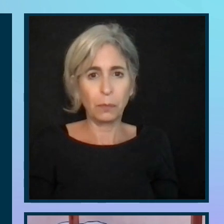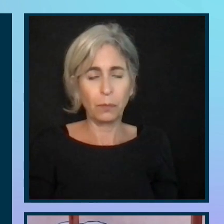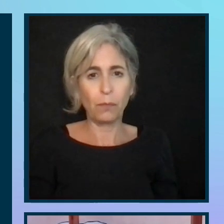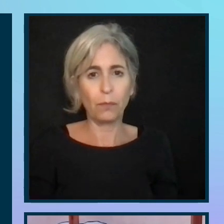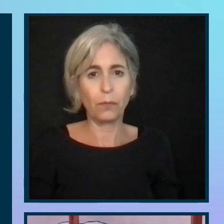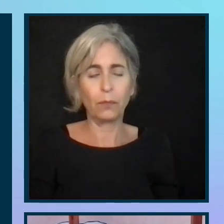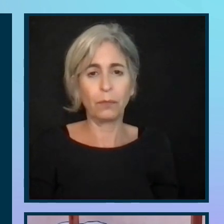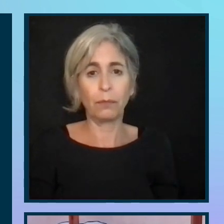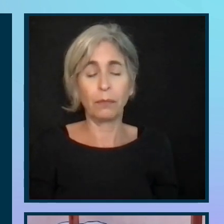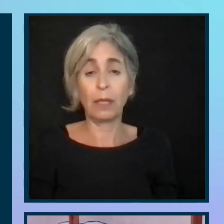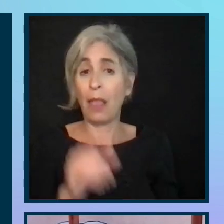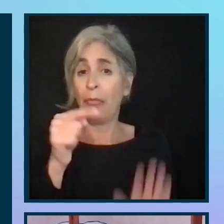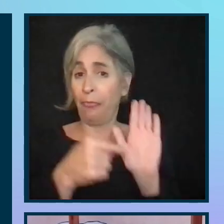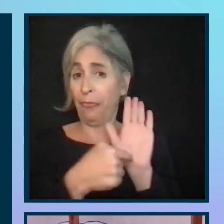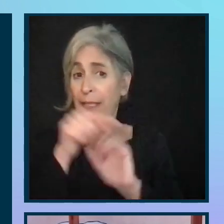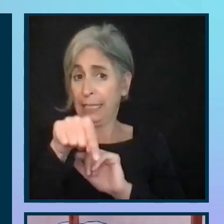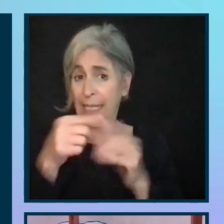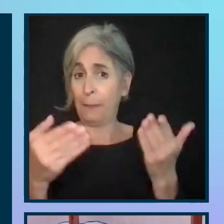In this example, the development team